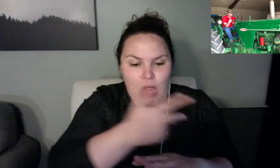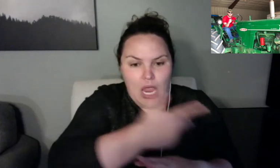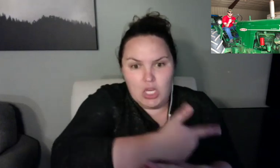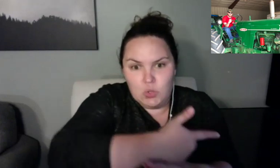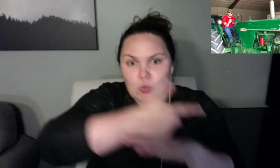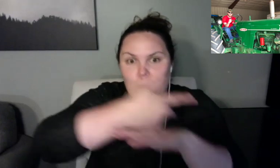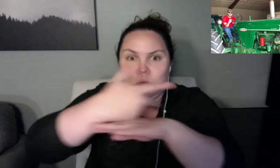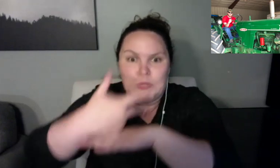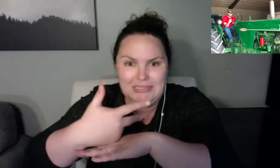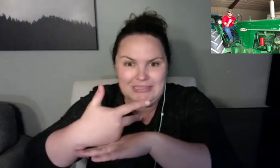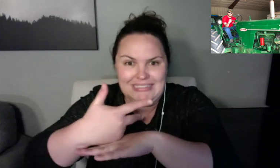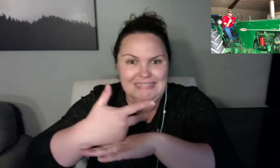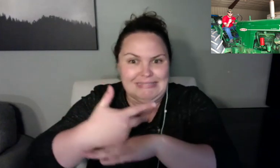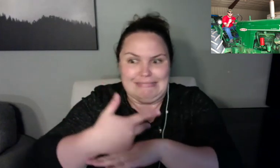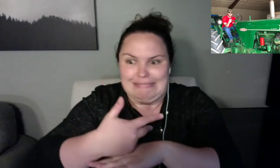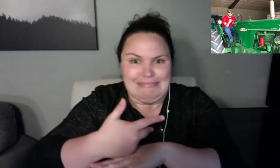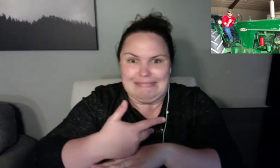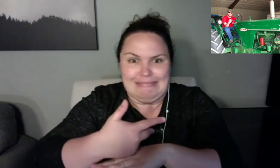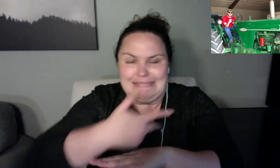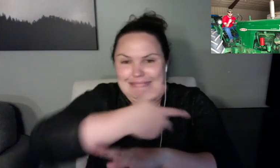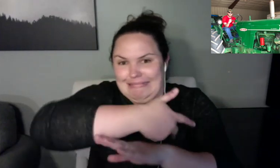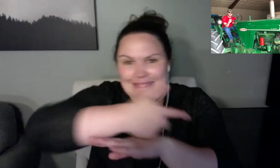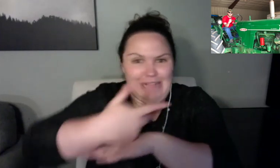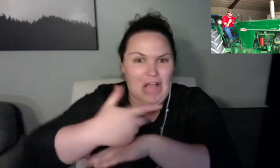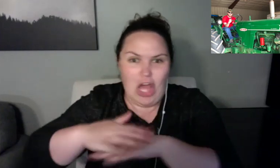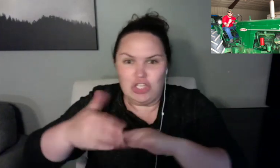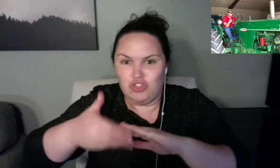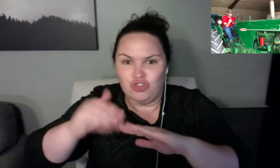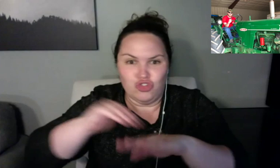That doesn't work very well either.